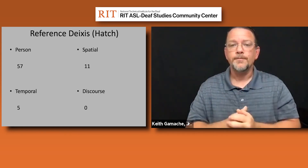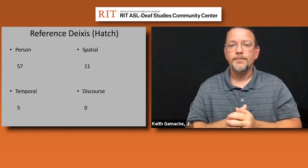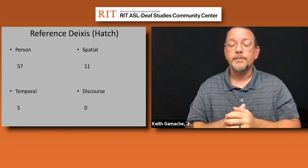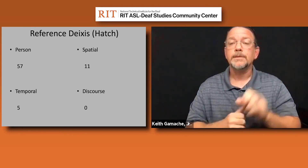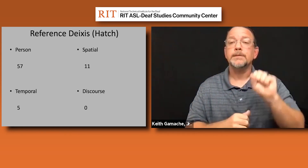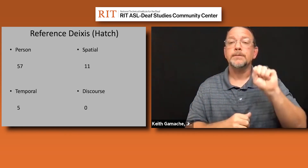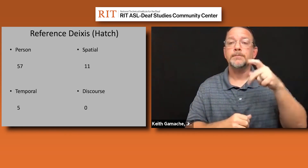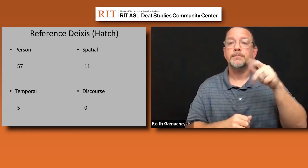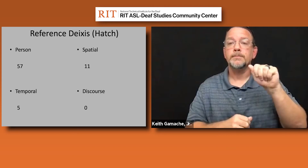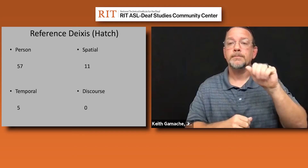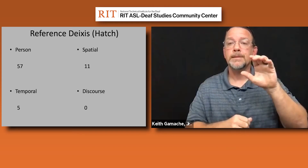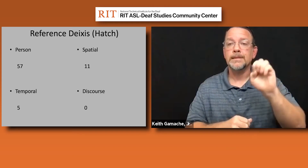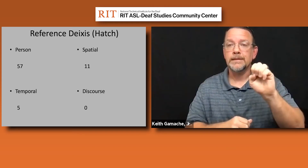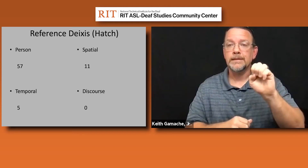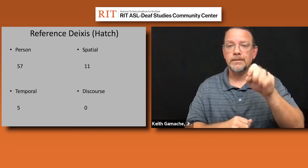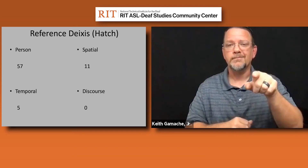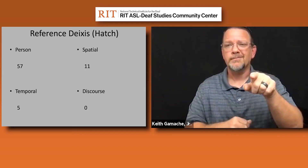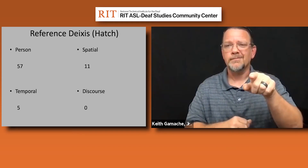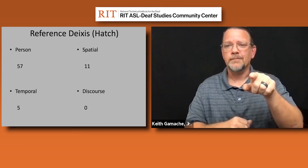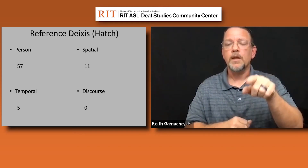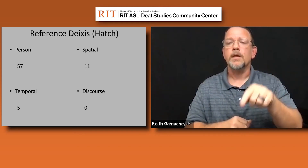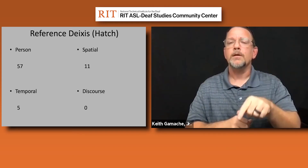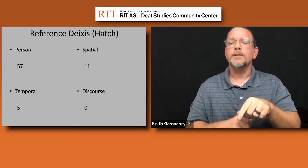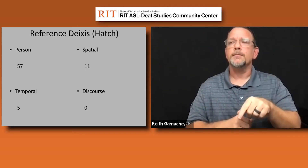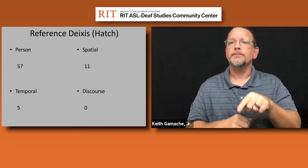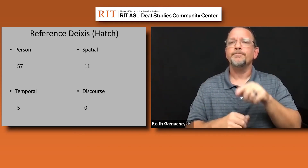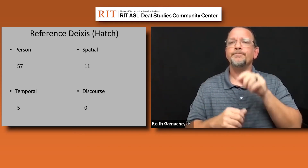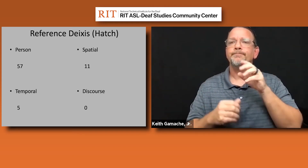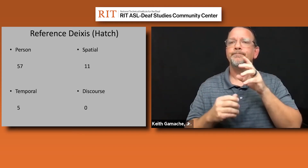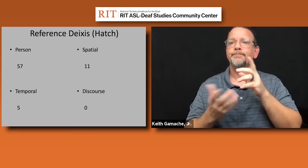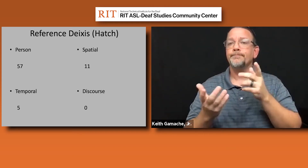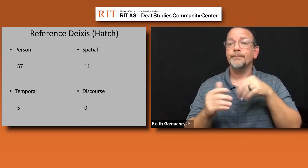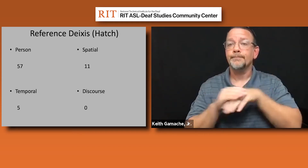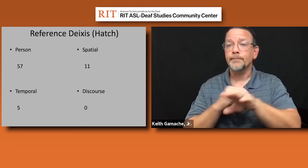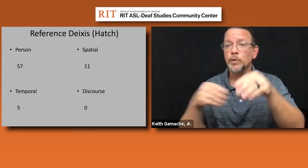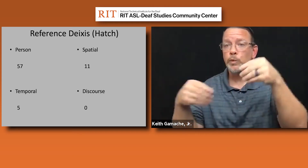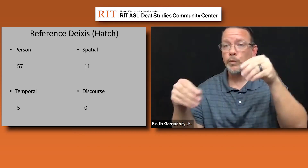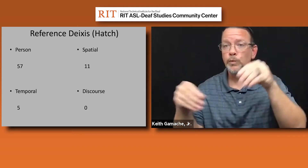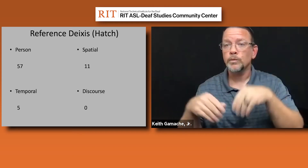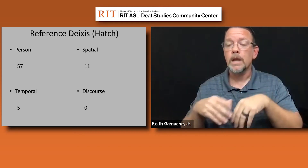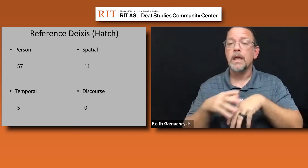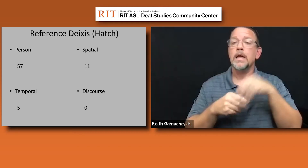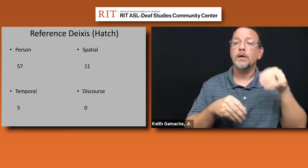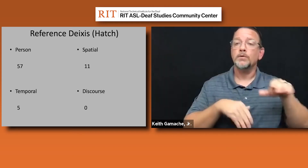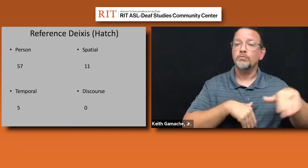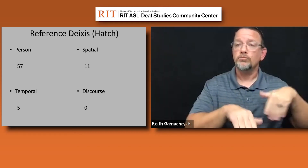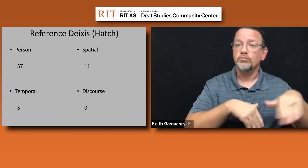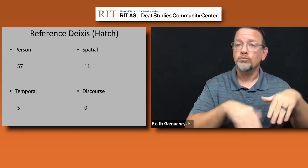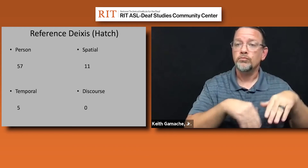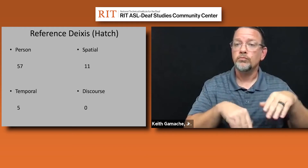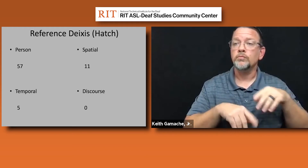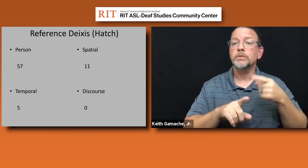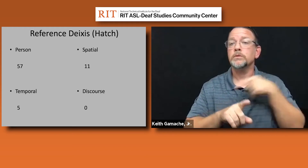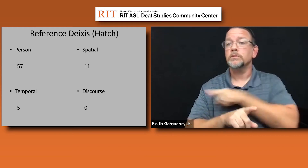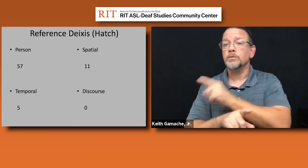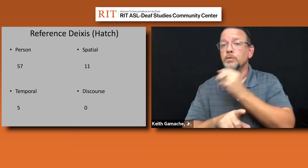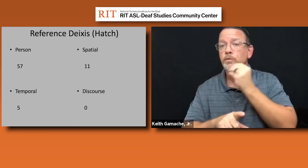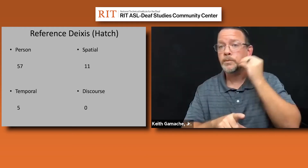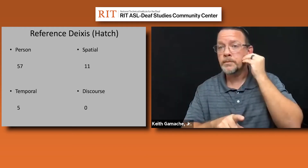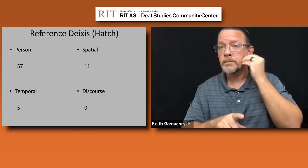again, 57 times in 8 minutes. Spatial references, there were 11--for example, going into a store, going out for a walk,